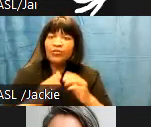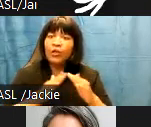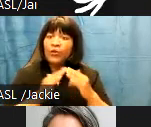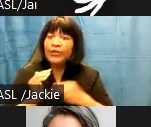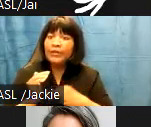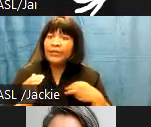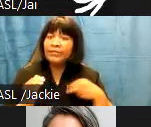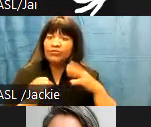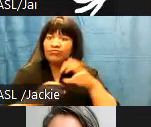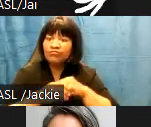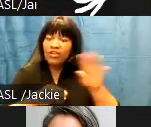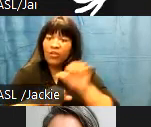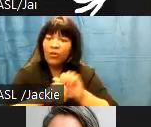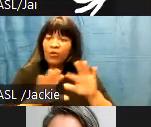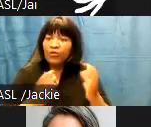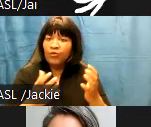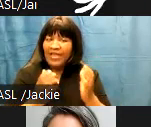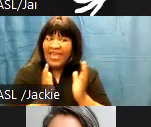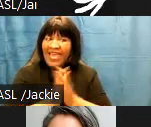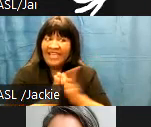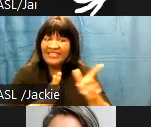on their work groups and ask that community members complete the form.